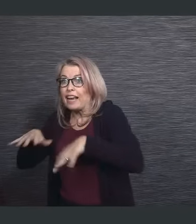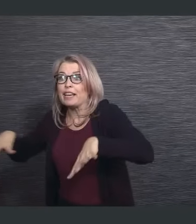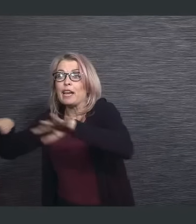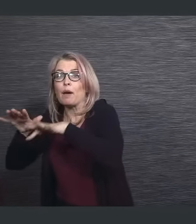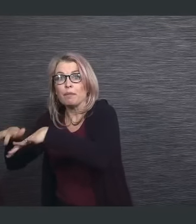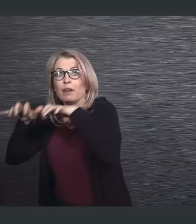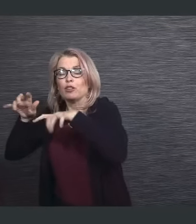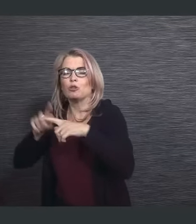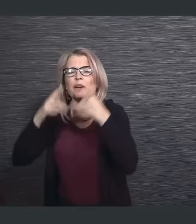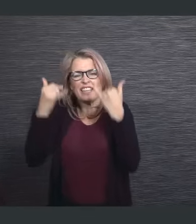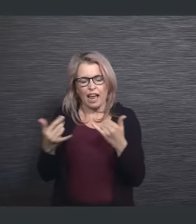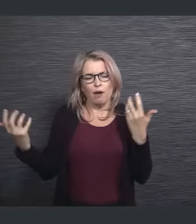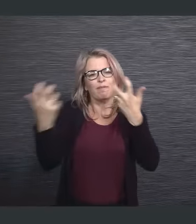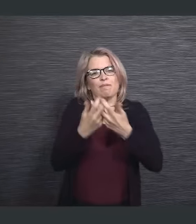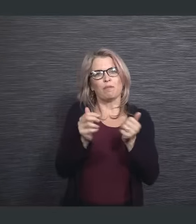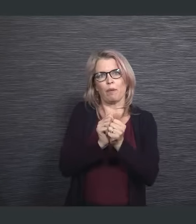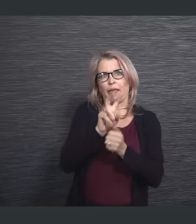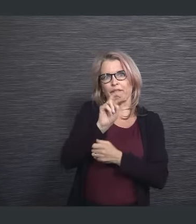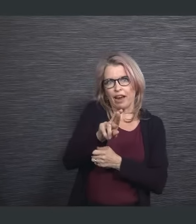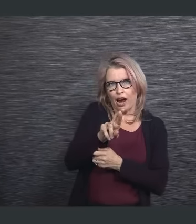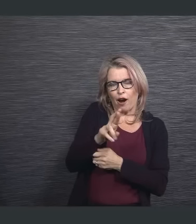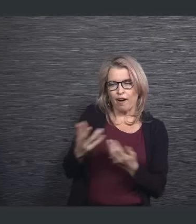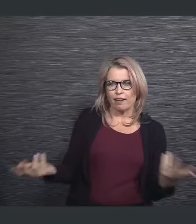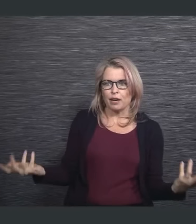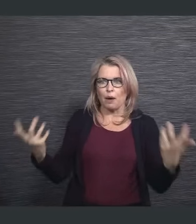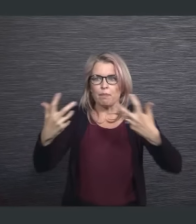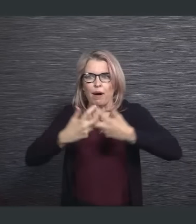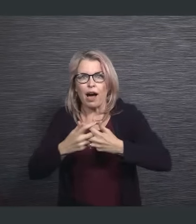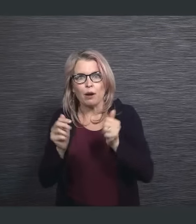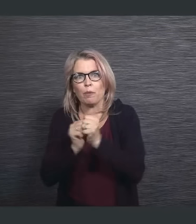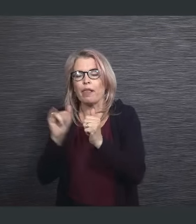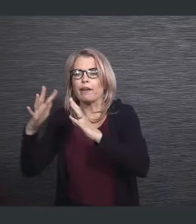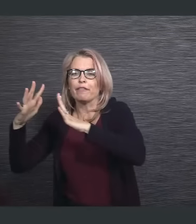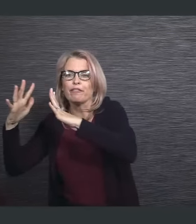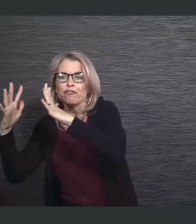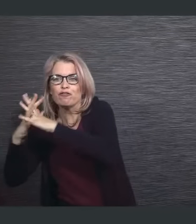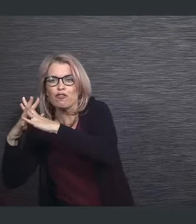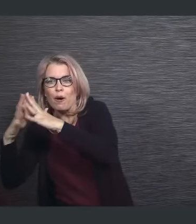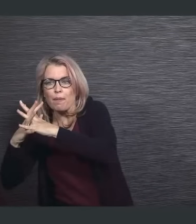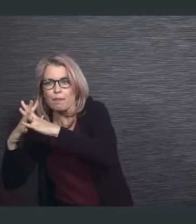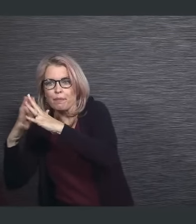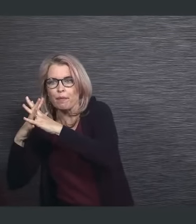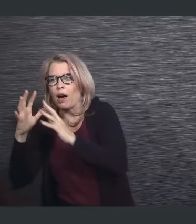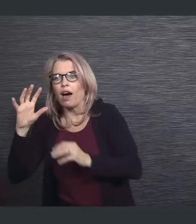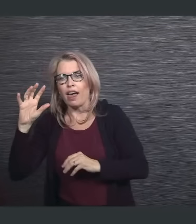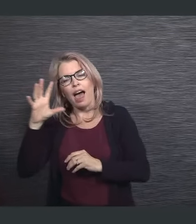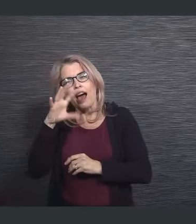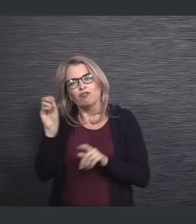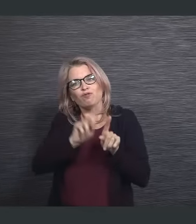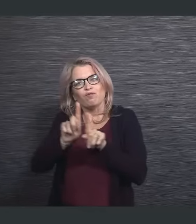by combining Manchester City's knowledge of football and the fan community management with Sony expertise